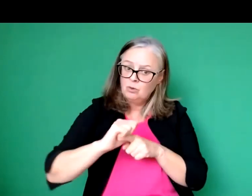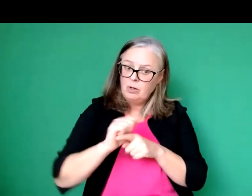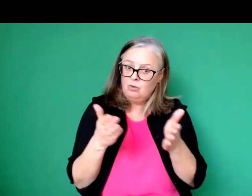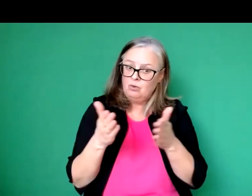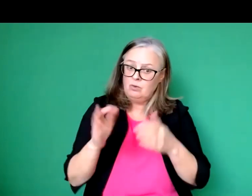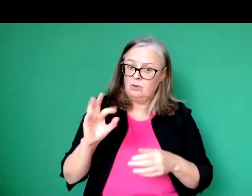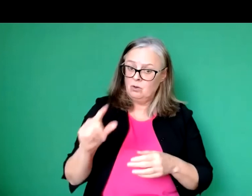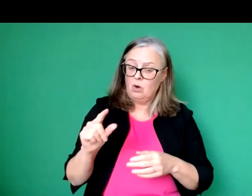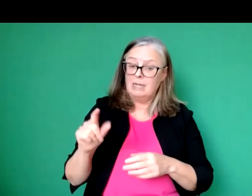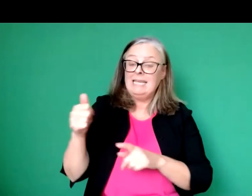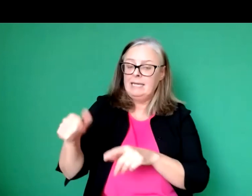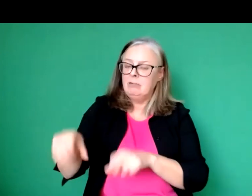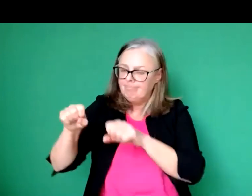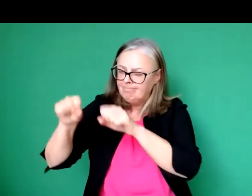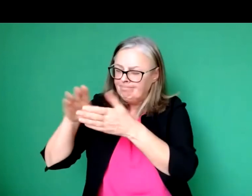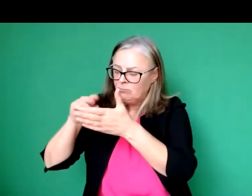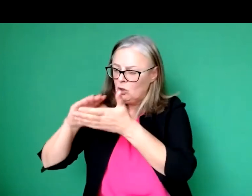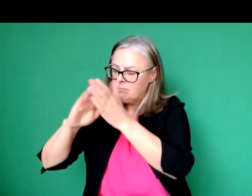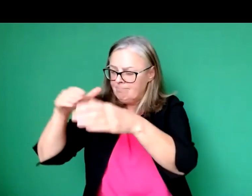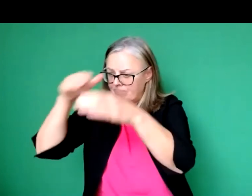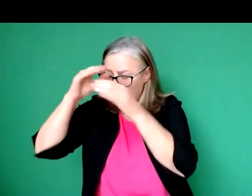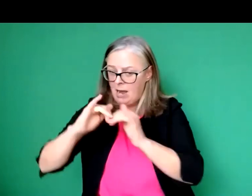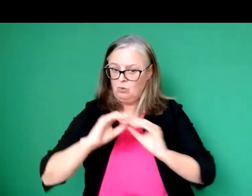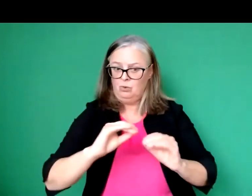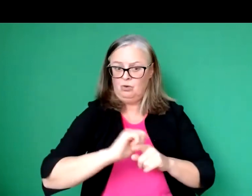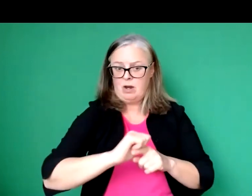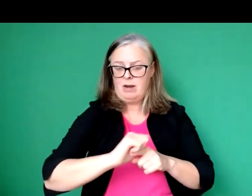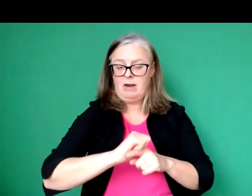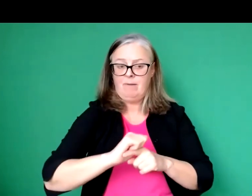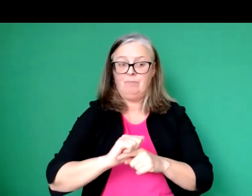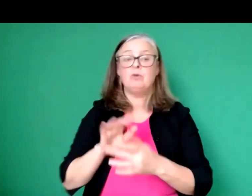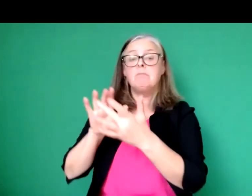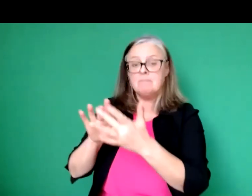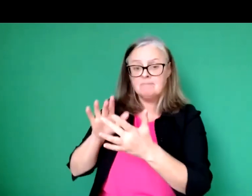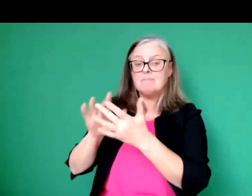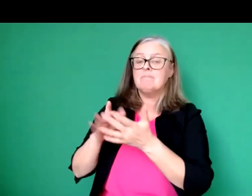those animals so i i connected with him and i had a few conversations i asked what sort of